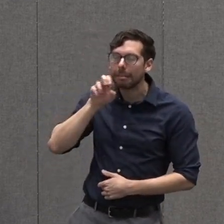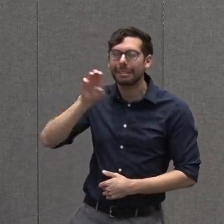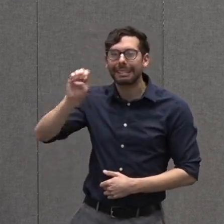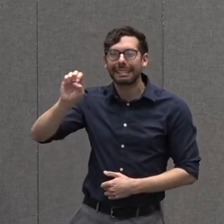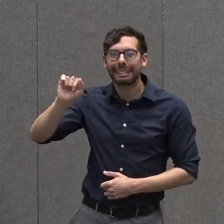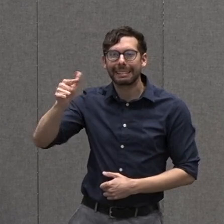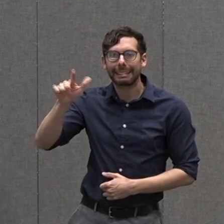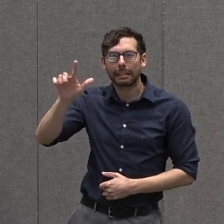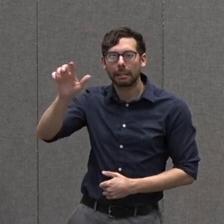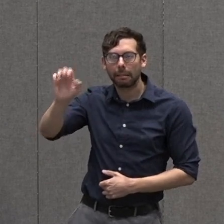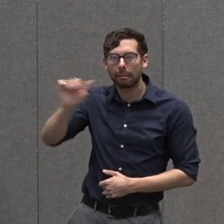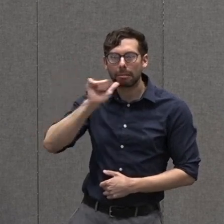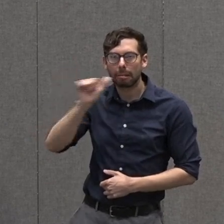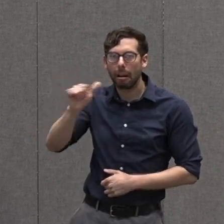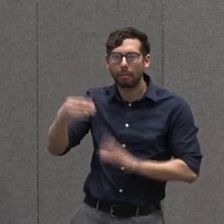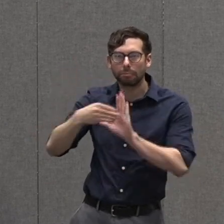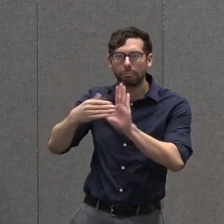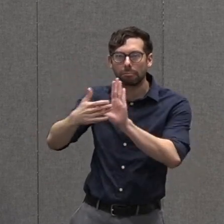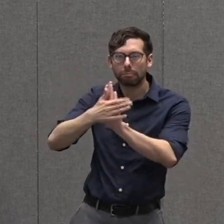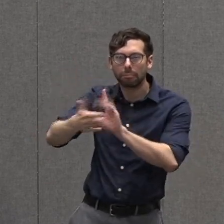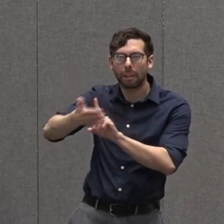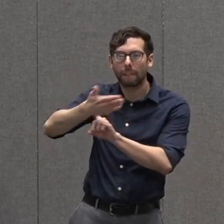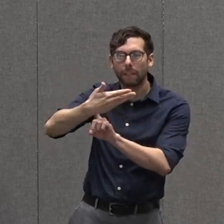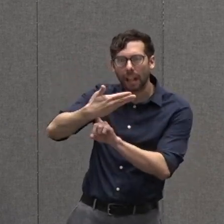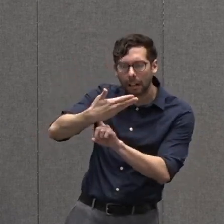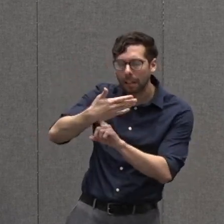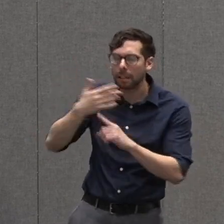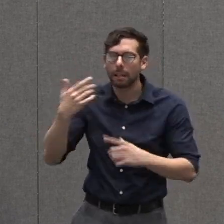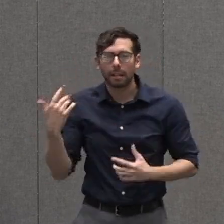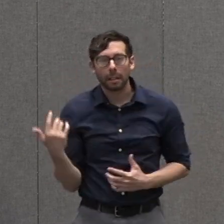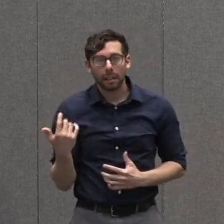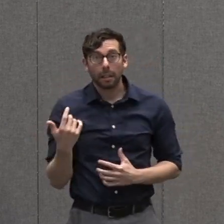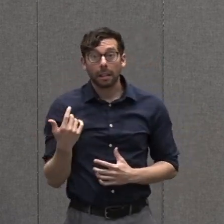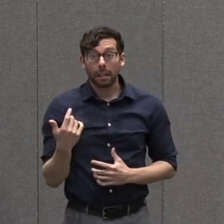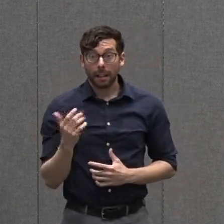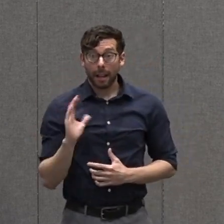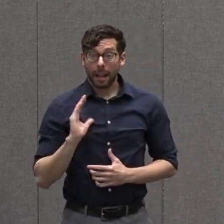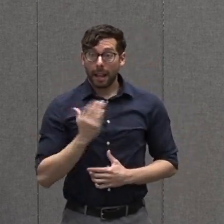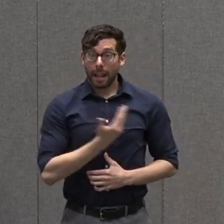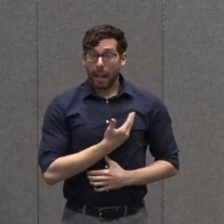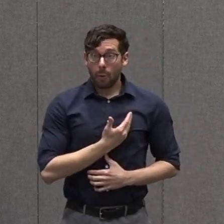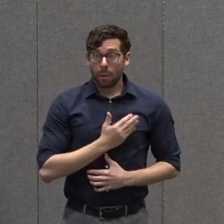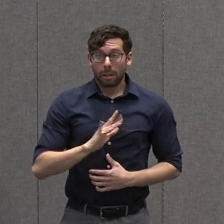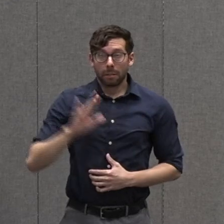Early in our history, a lot of the early Americans felt that that the rattlesnake